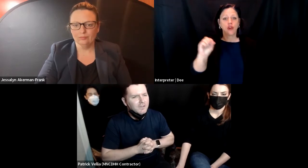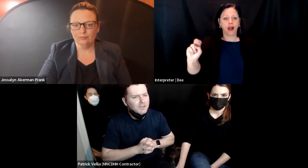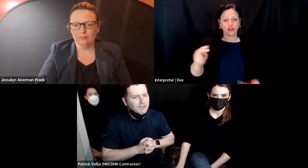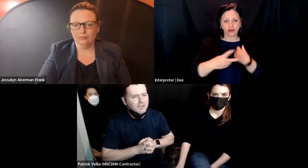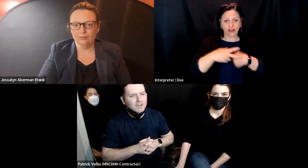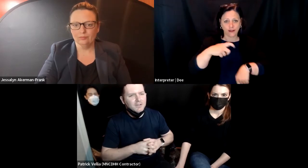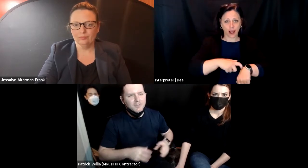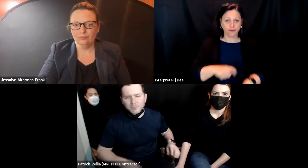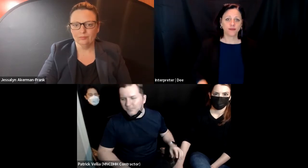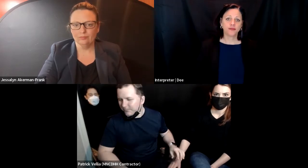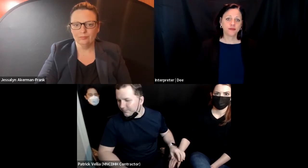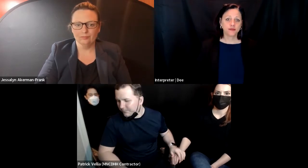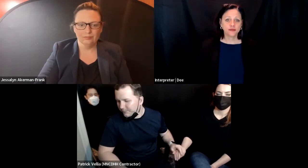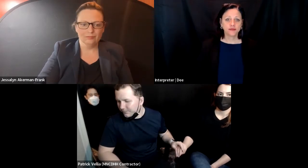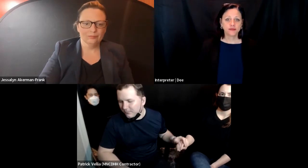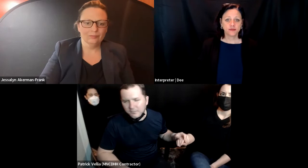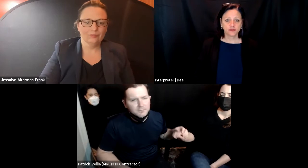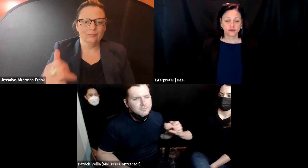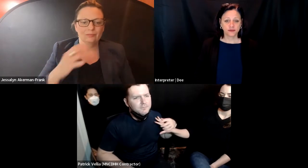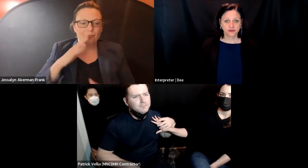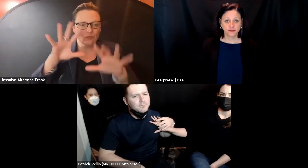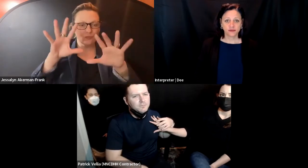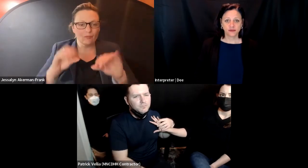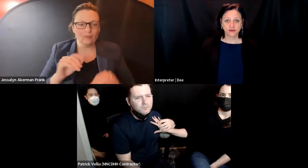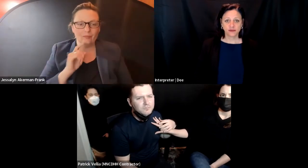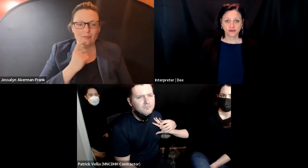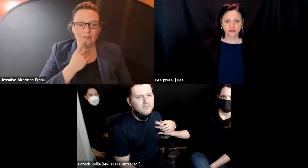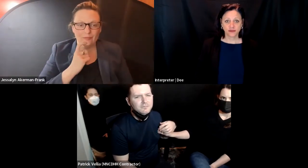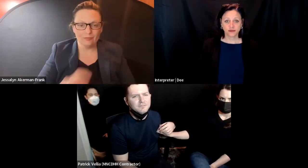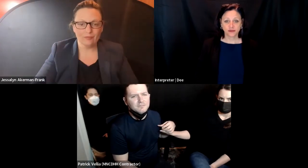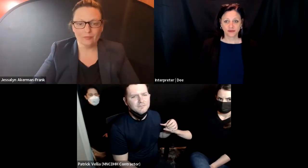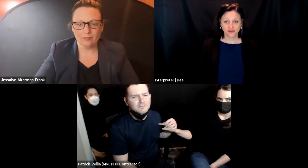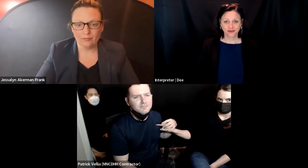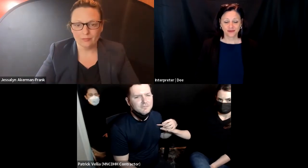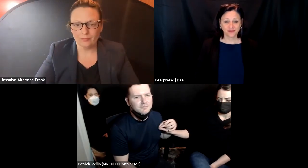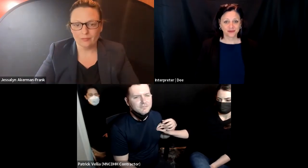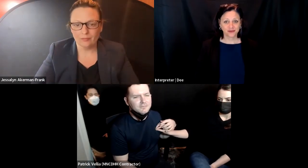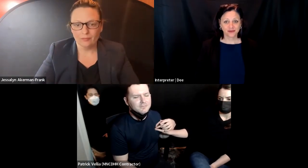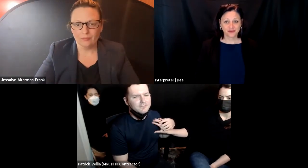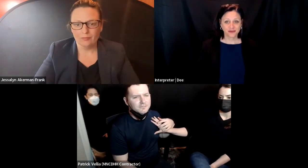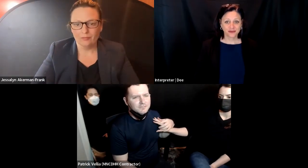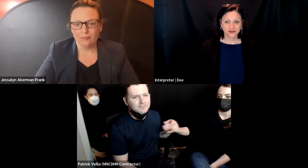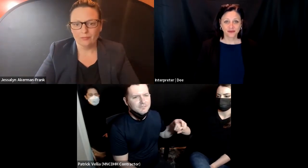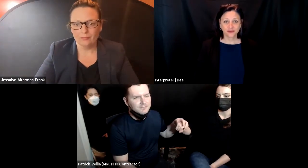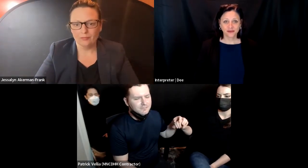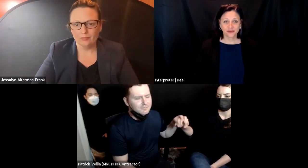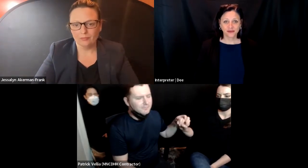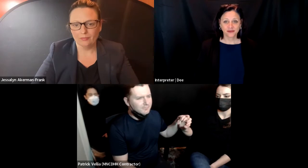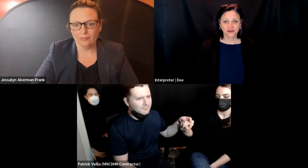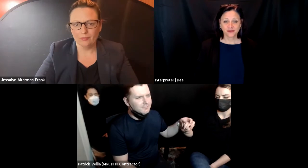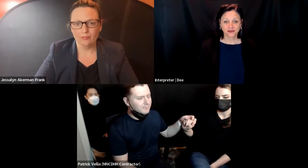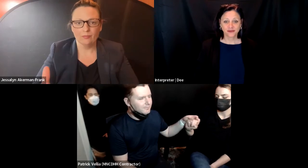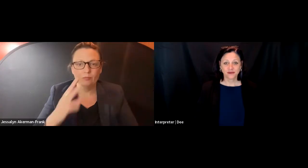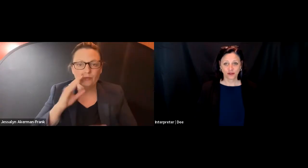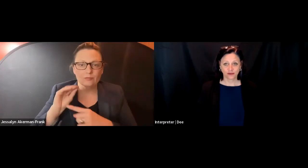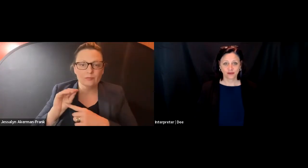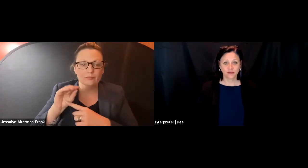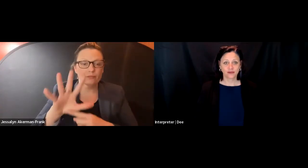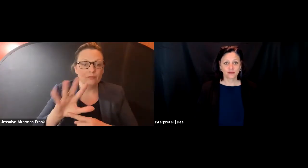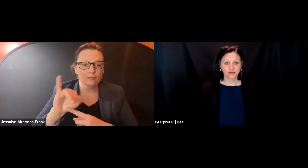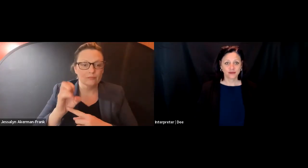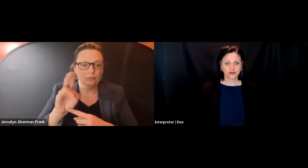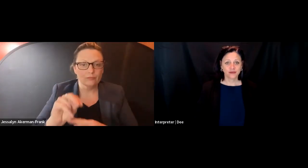So, to save time, I'm going to move on to Jon.